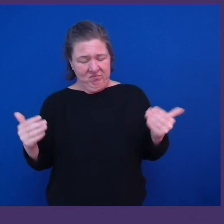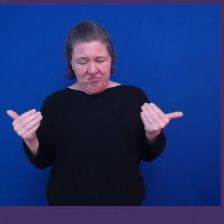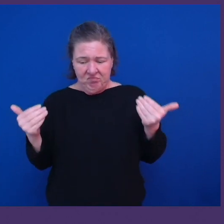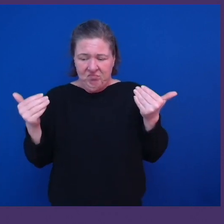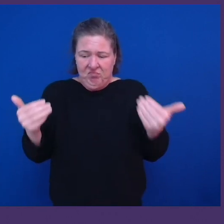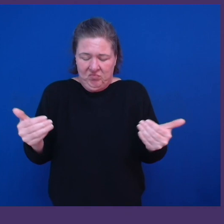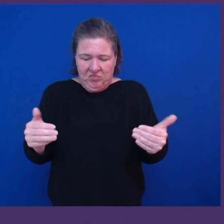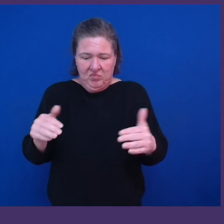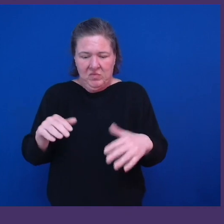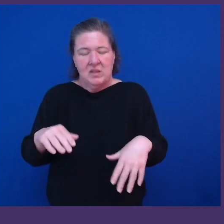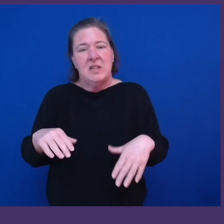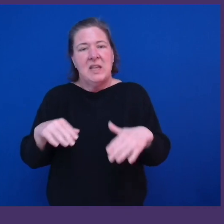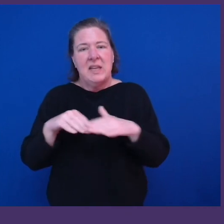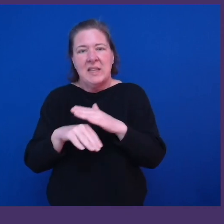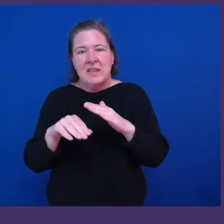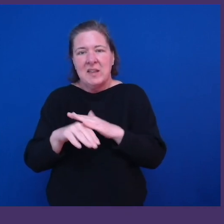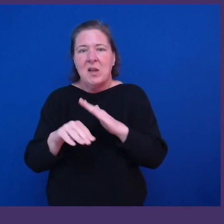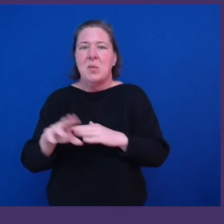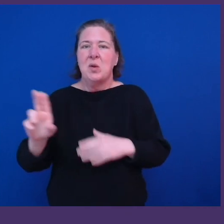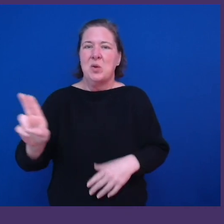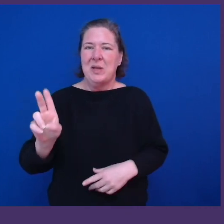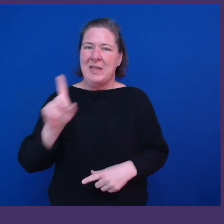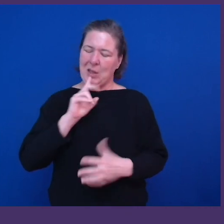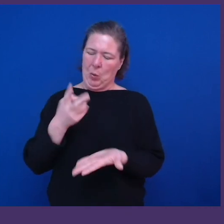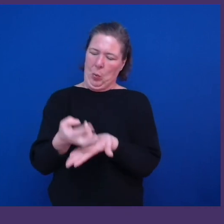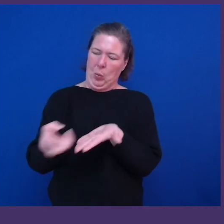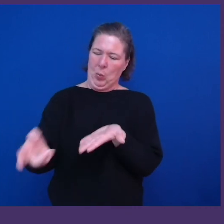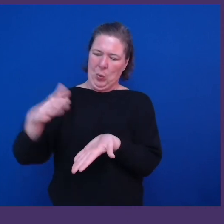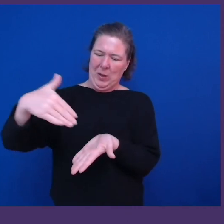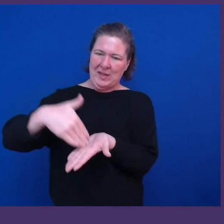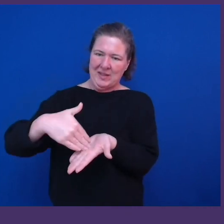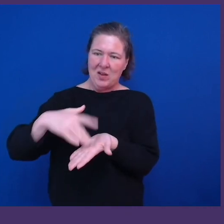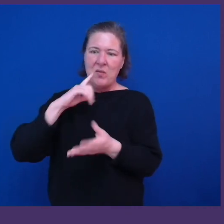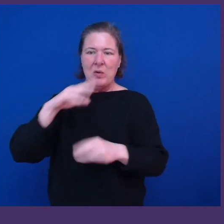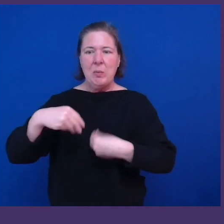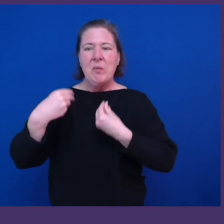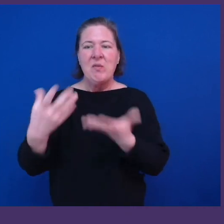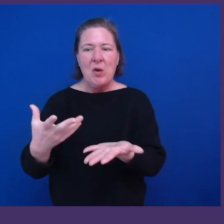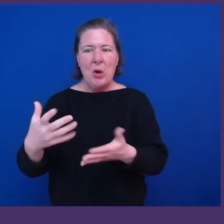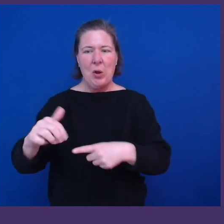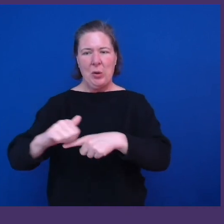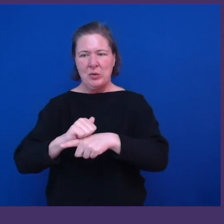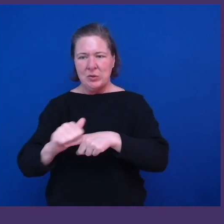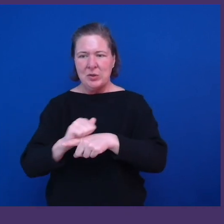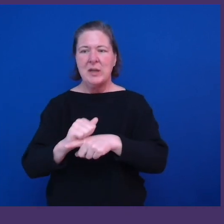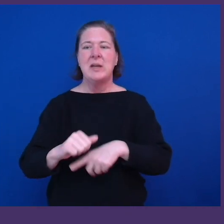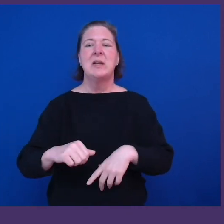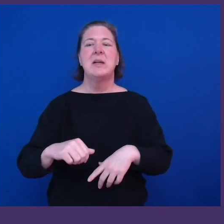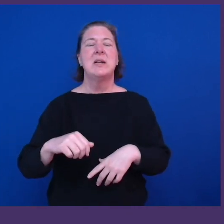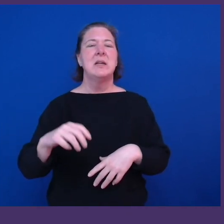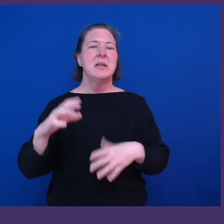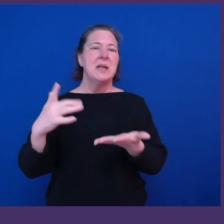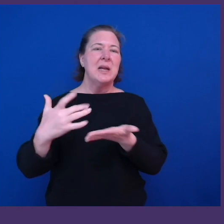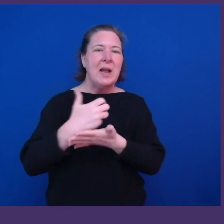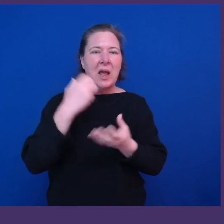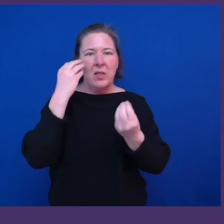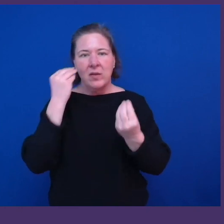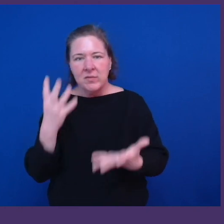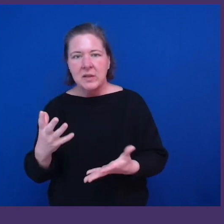which is a resource center that is providing trainings, is gathering information, collecting resources